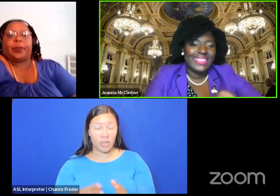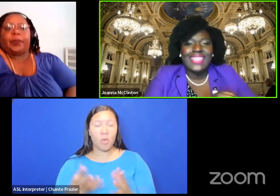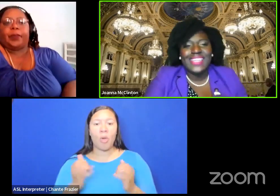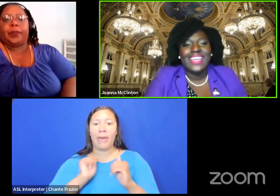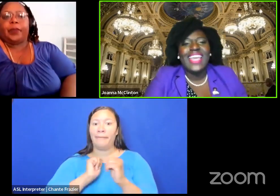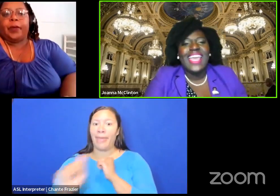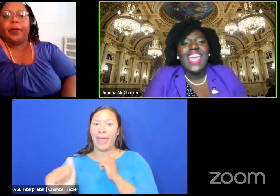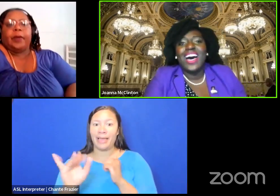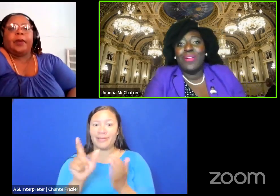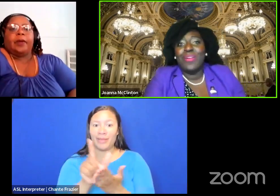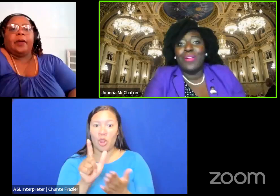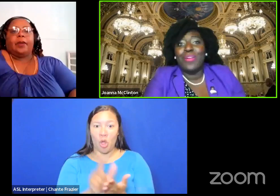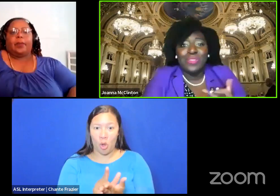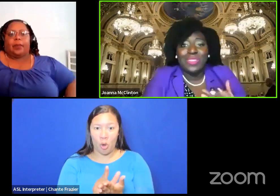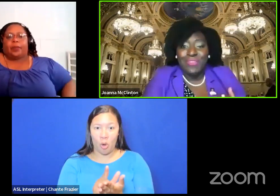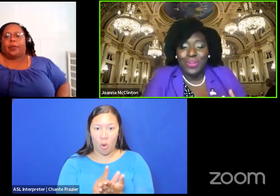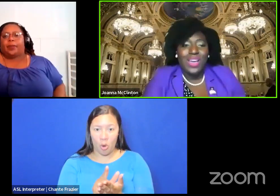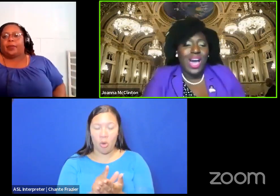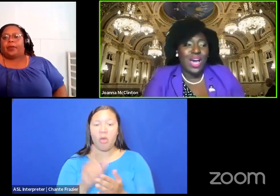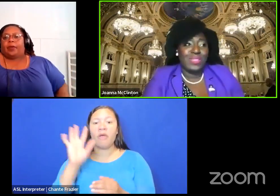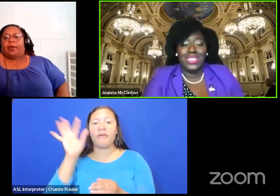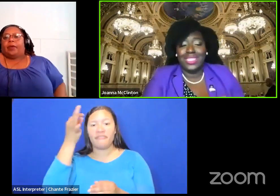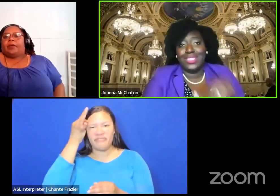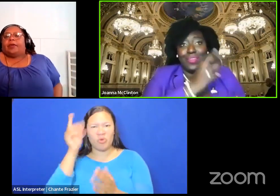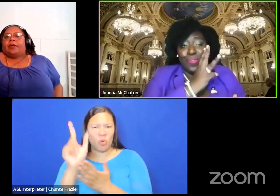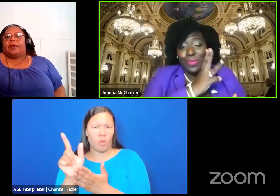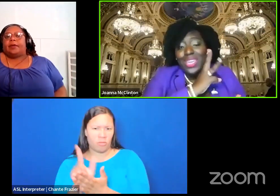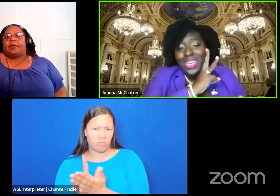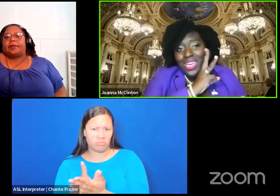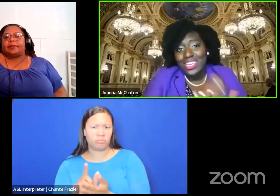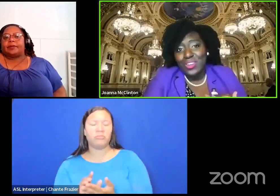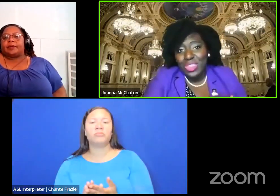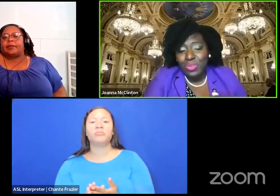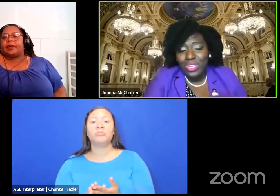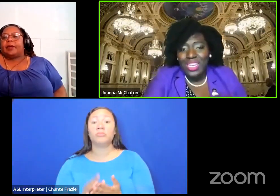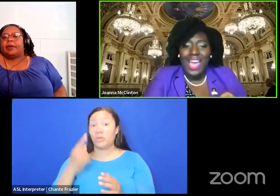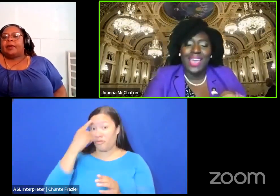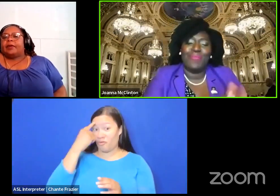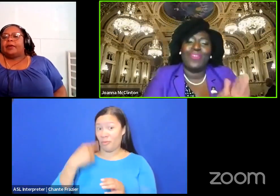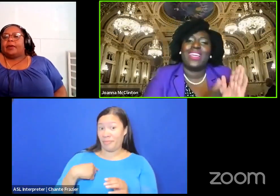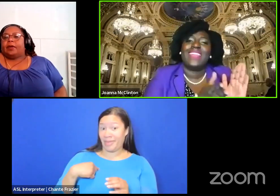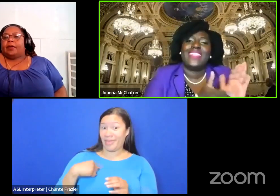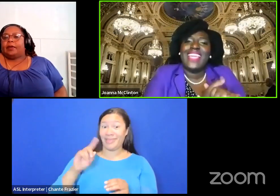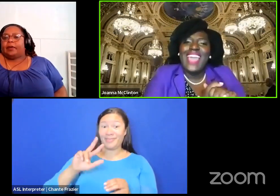Another thing we been working on is the crown actually step we were all very excited. Last Friday the United States